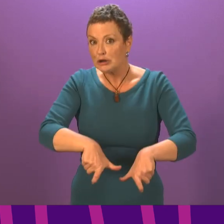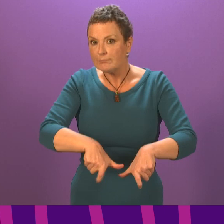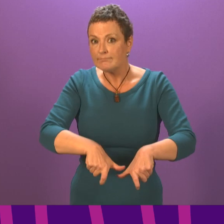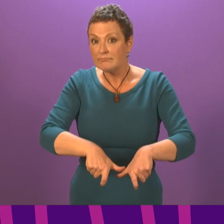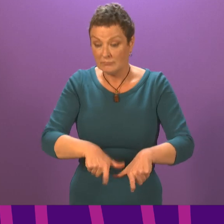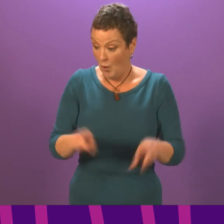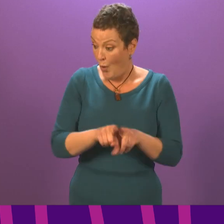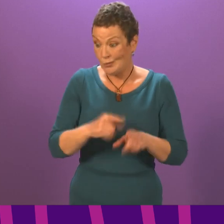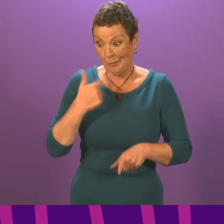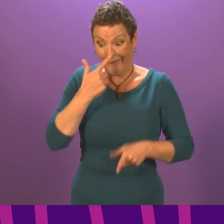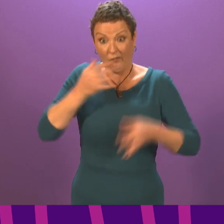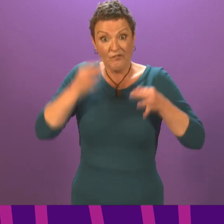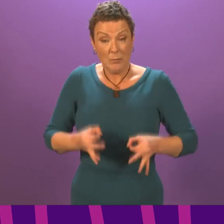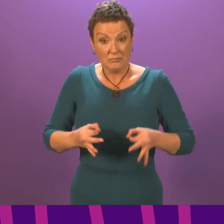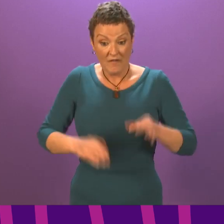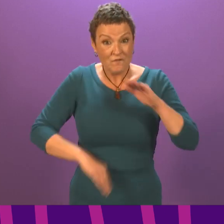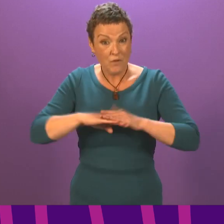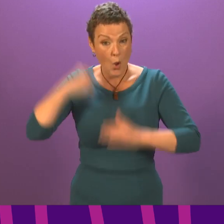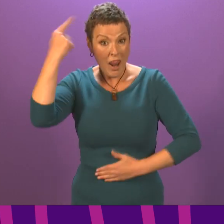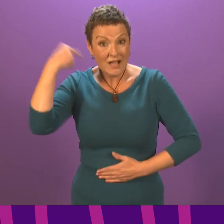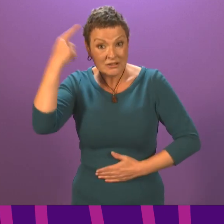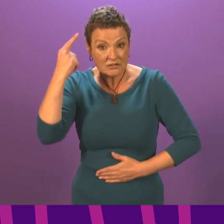it has been confirmed that, from tomorrow, the whole of London will enter England’s